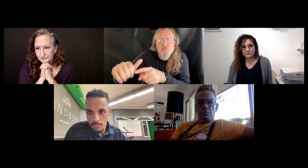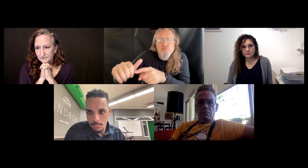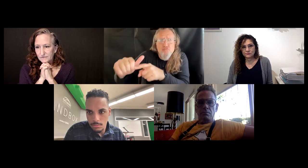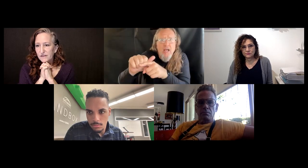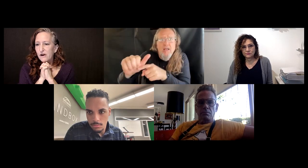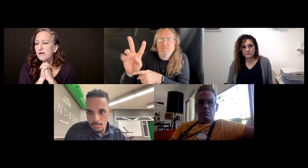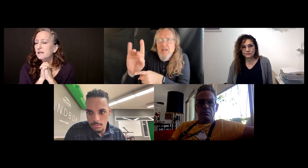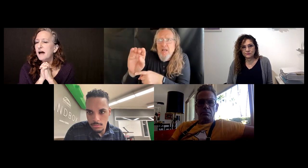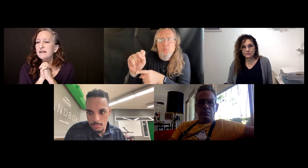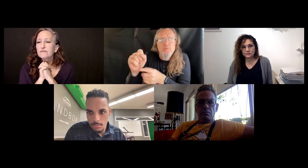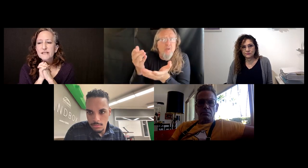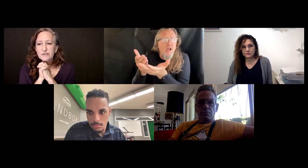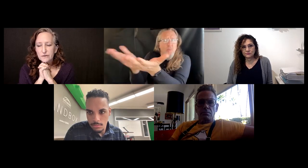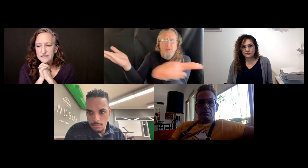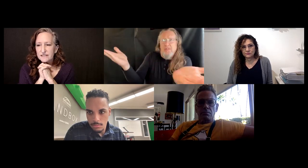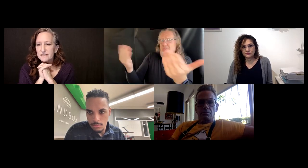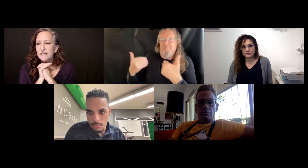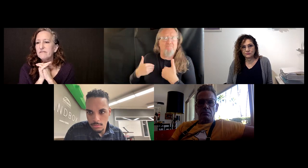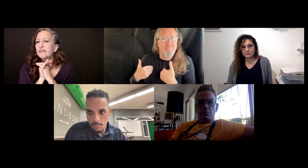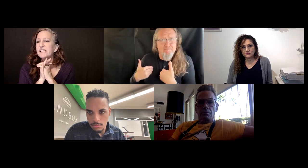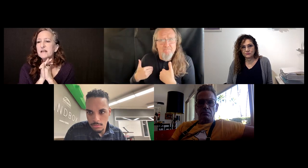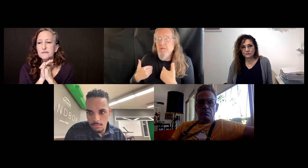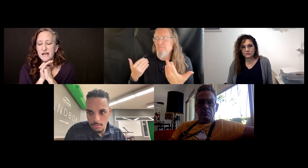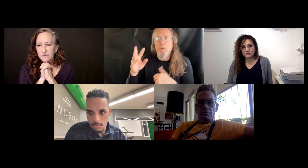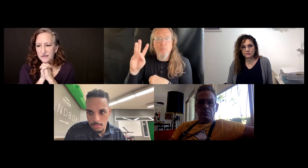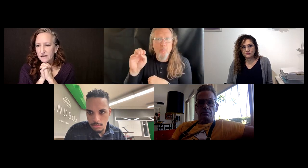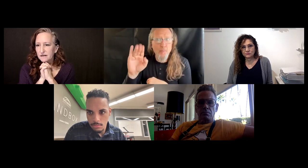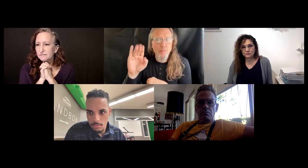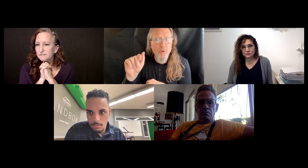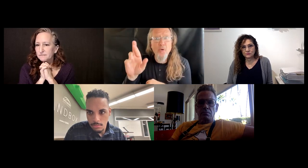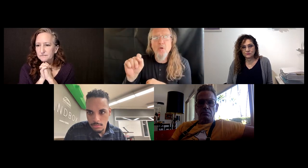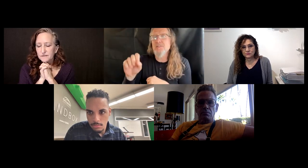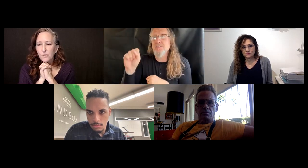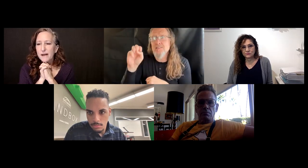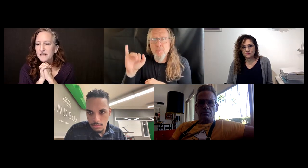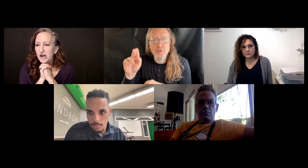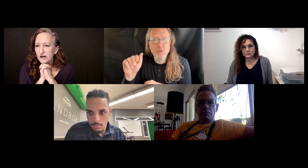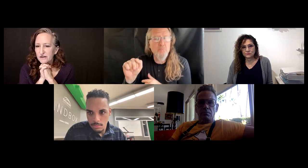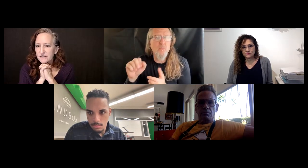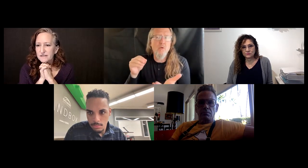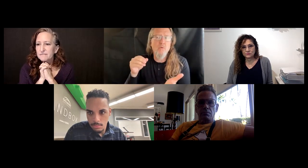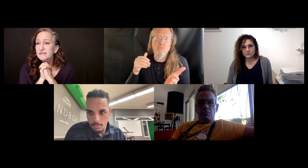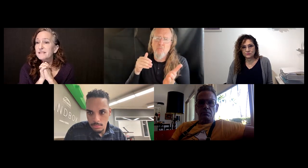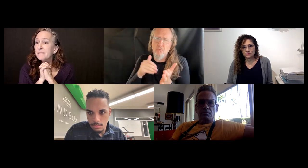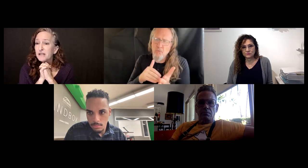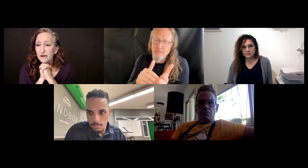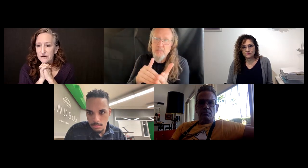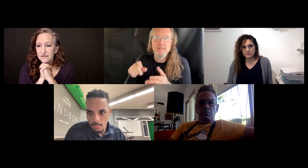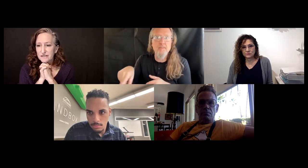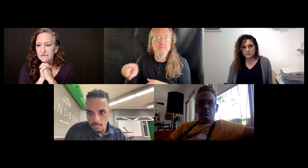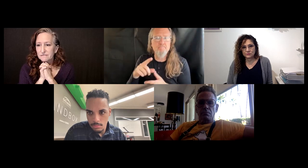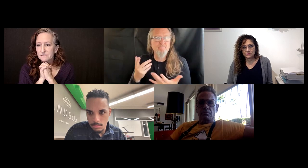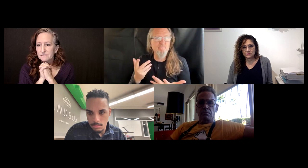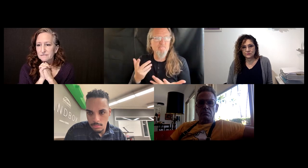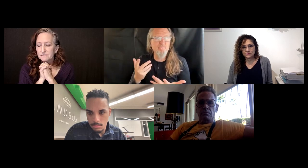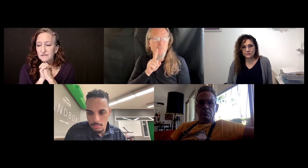There are a lot of resources and videos out there, webinars, seminars.